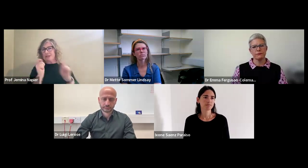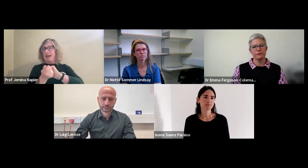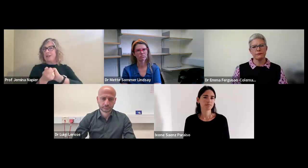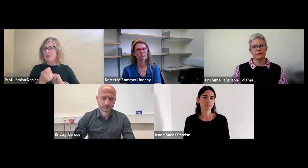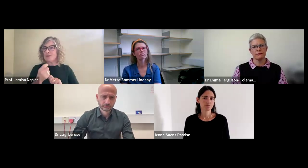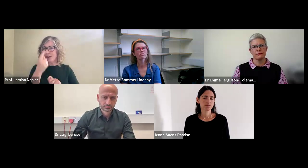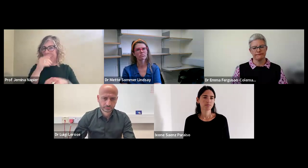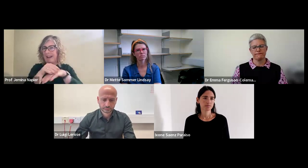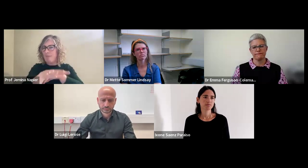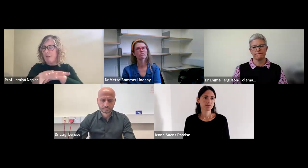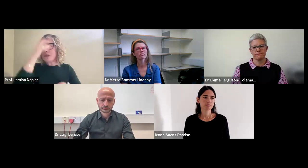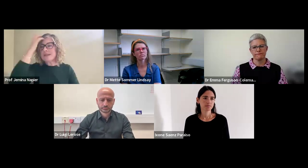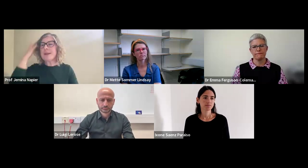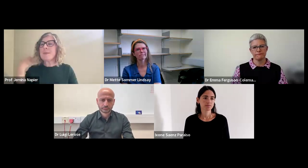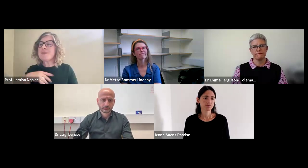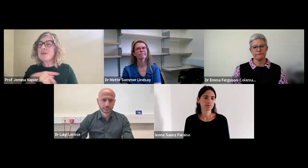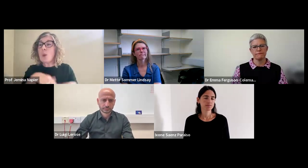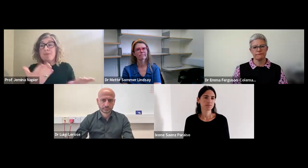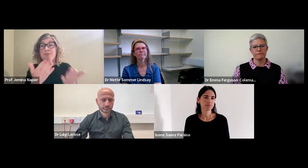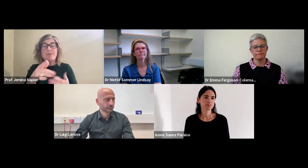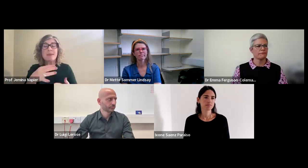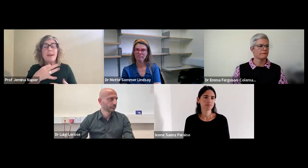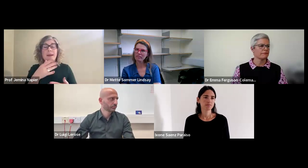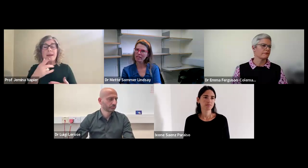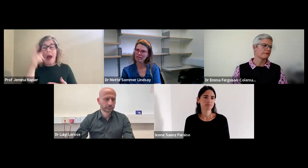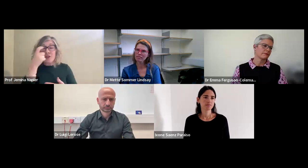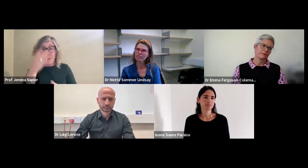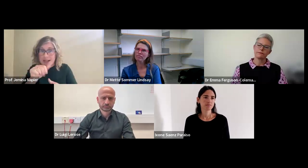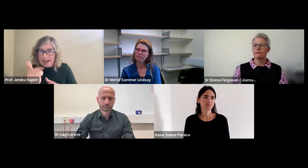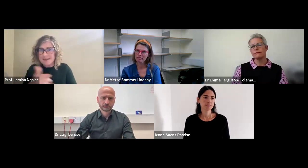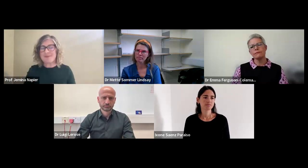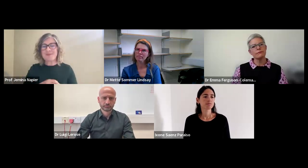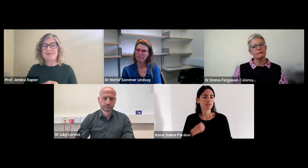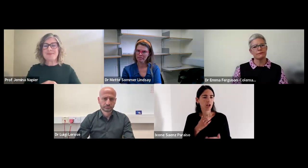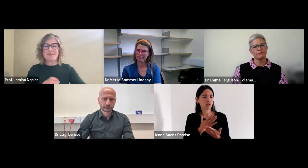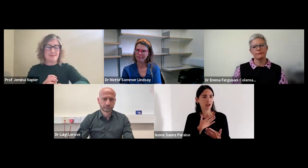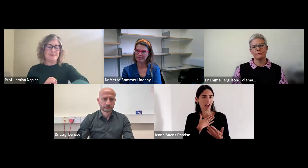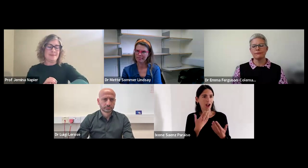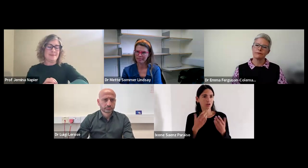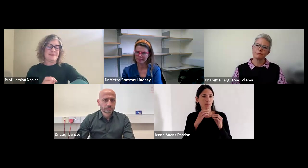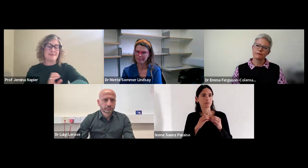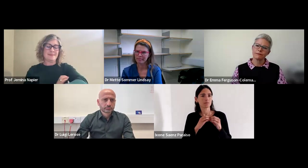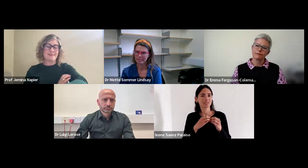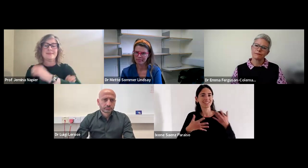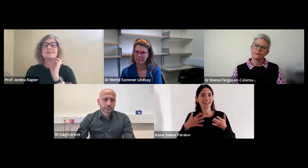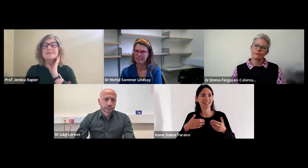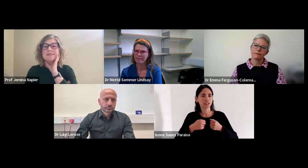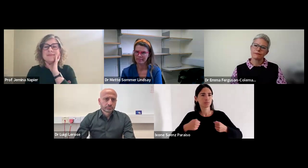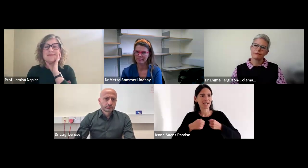interesting to see what changes can be affected and influenced. Why don't we go to Ixone next.